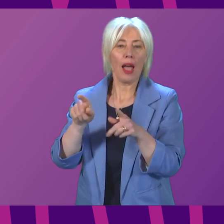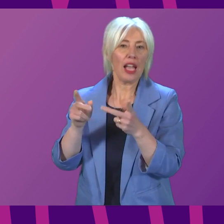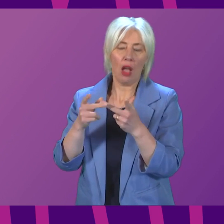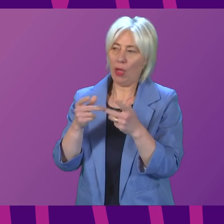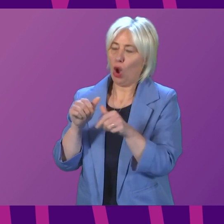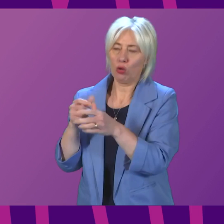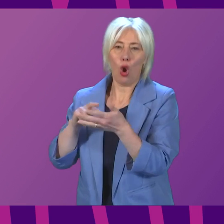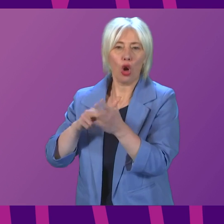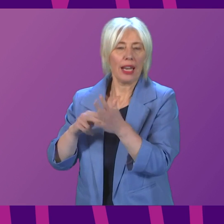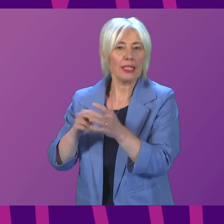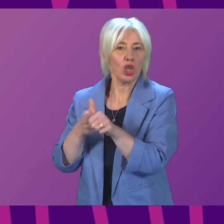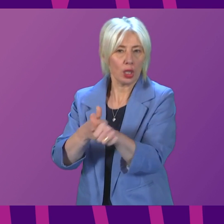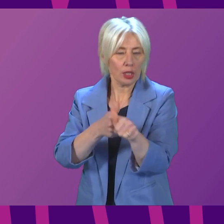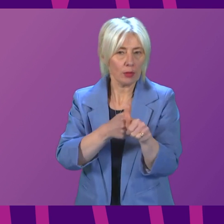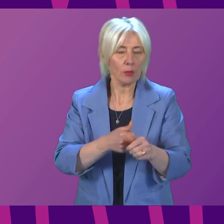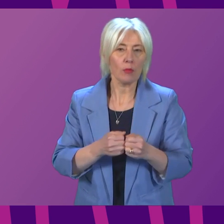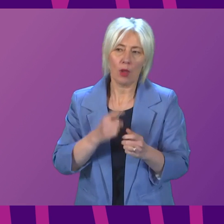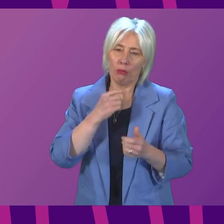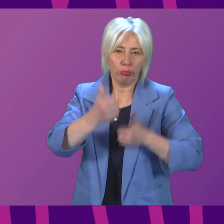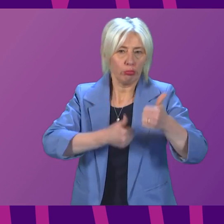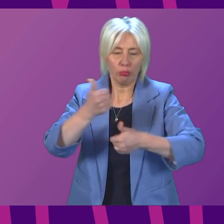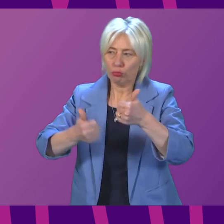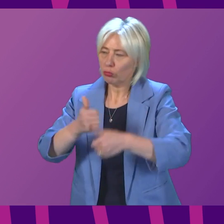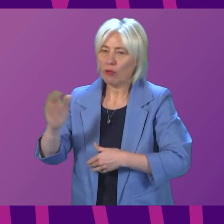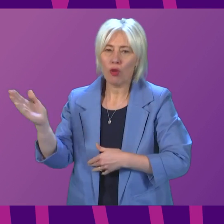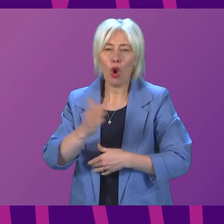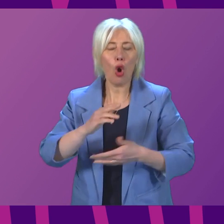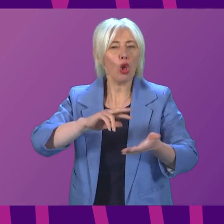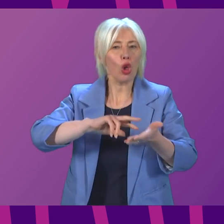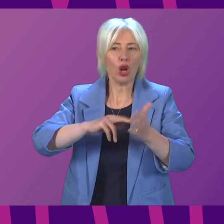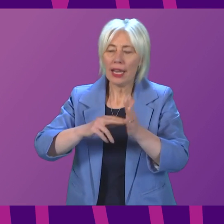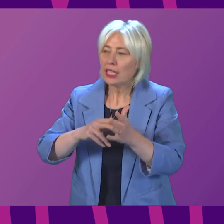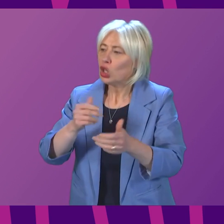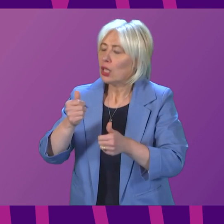Will the First Minister join me in congratulating all the groups organising time to talk events today?